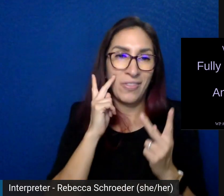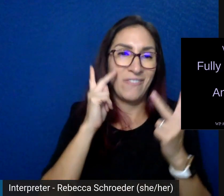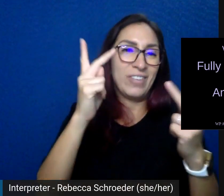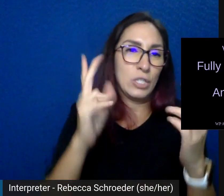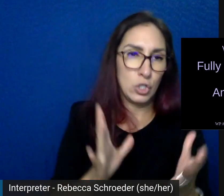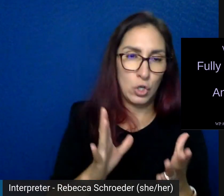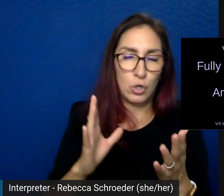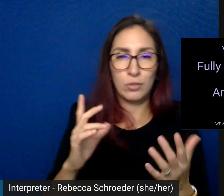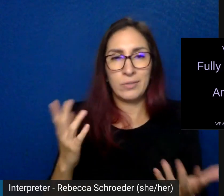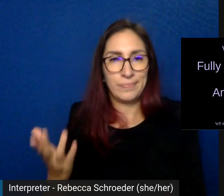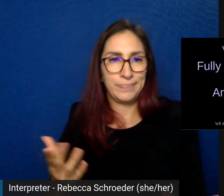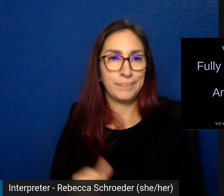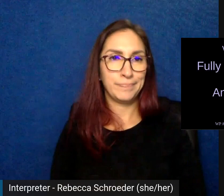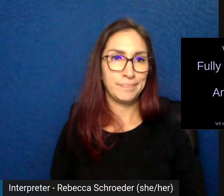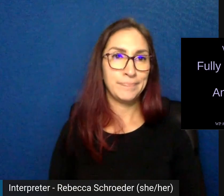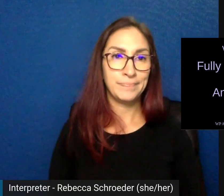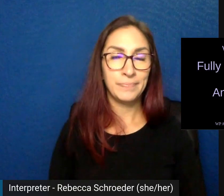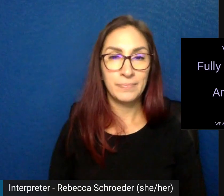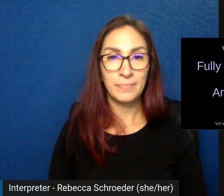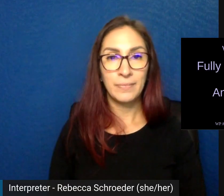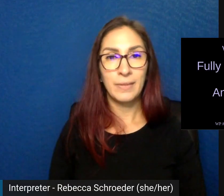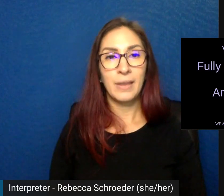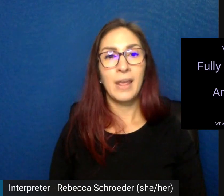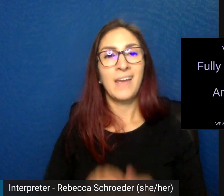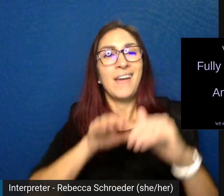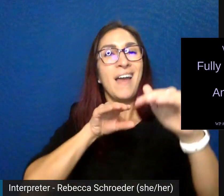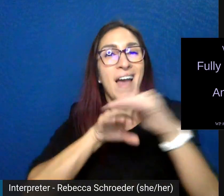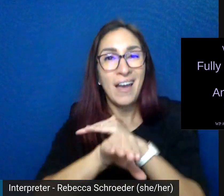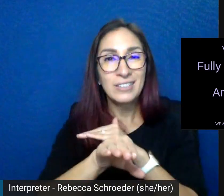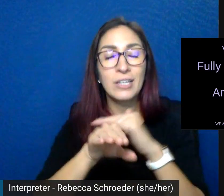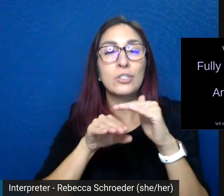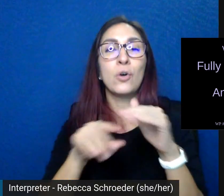Accessibility also means making sure the site looks good